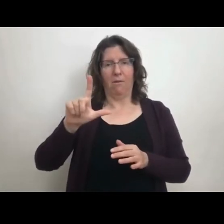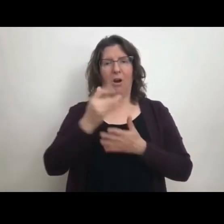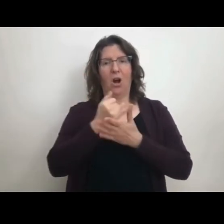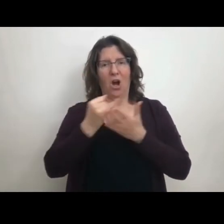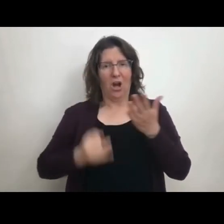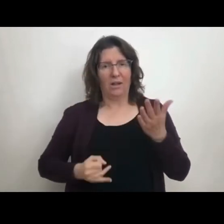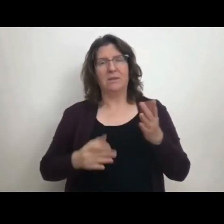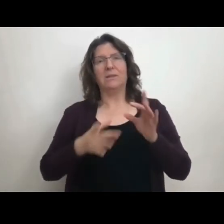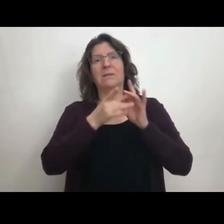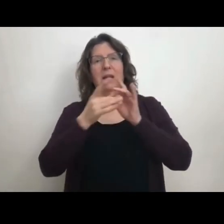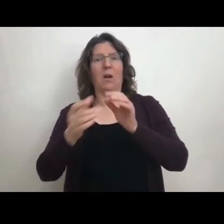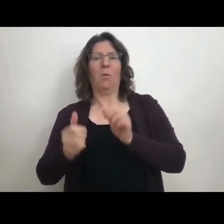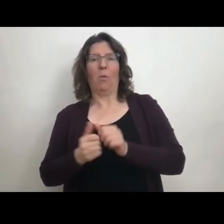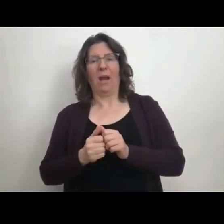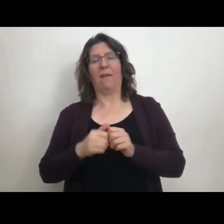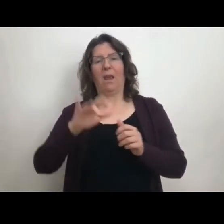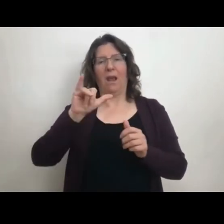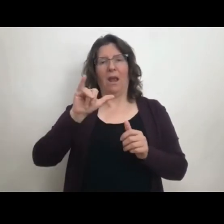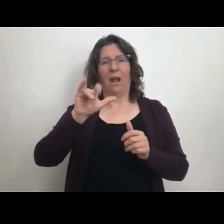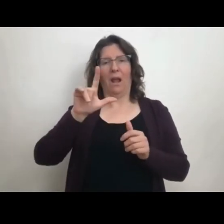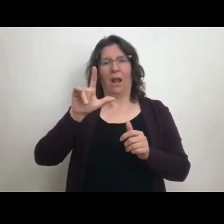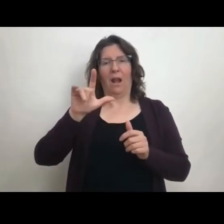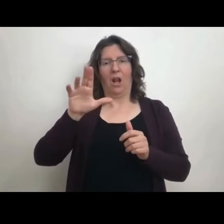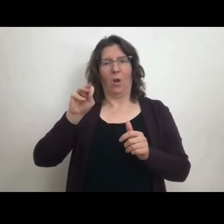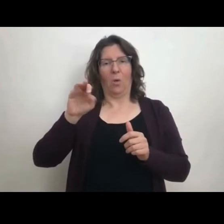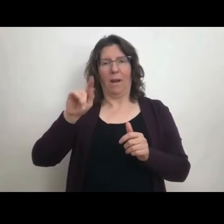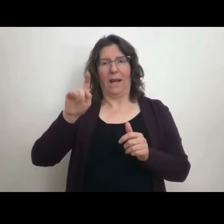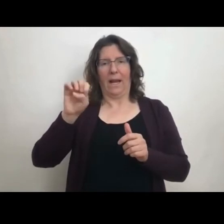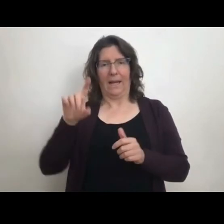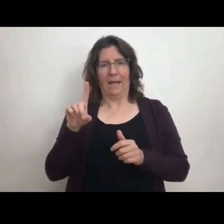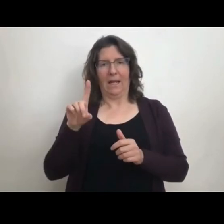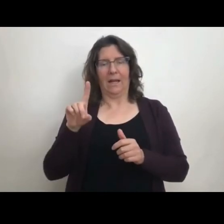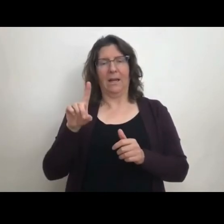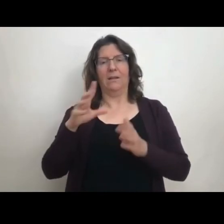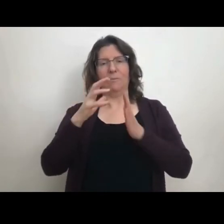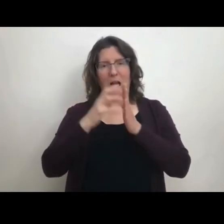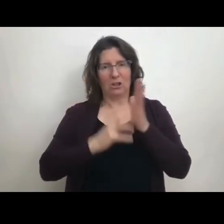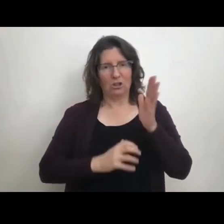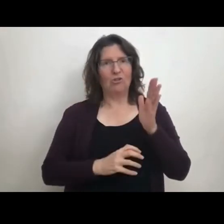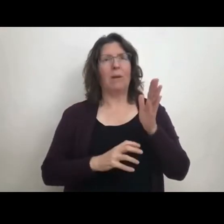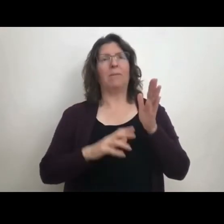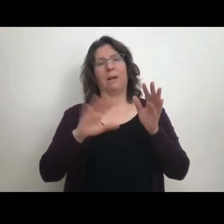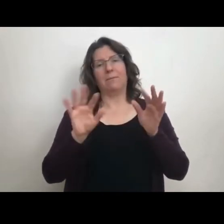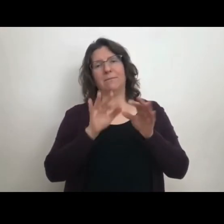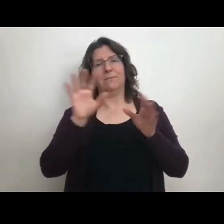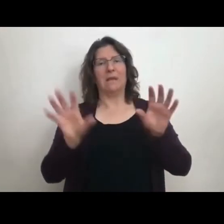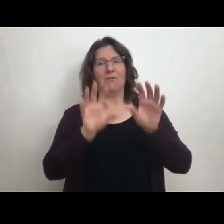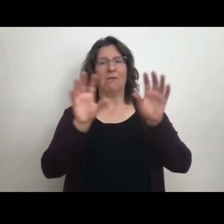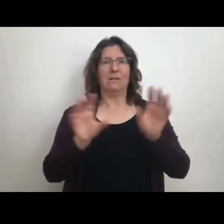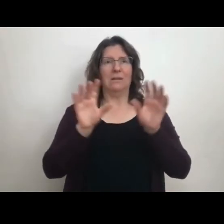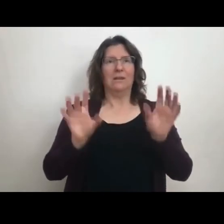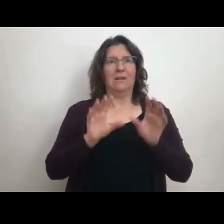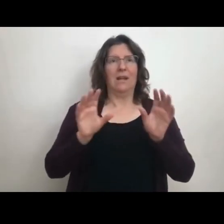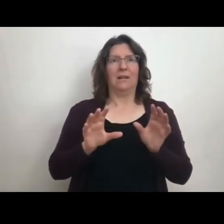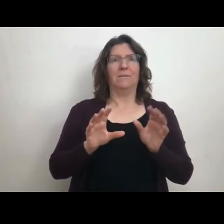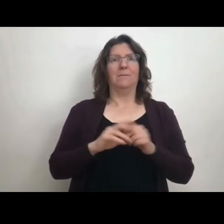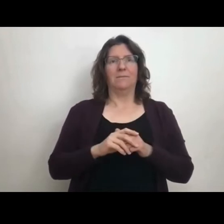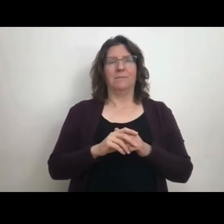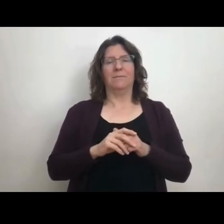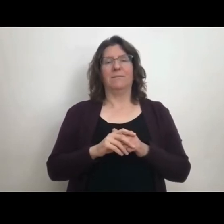For example, the medieval time period is known for 'illuminated manuscripts.' Which were elaborately decorated.